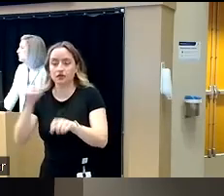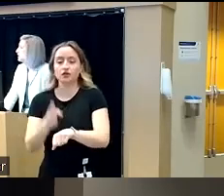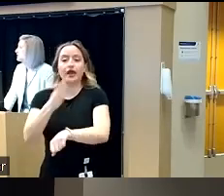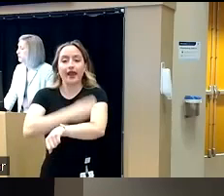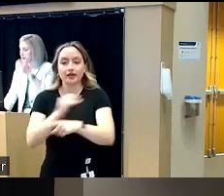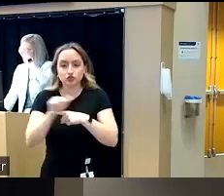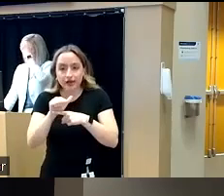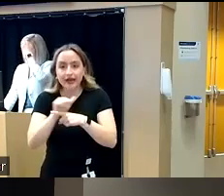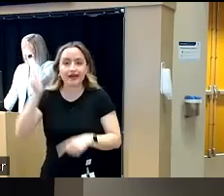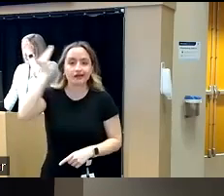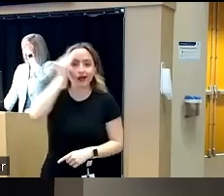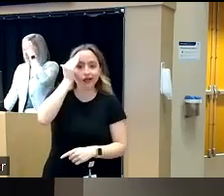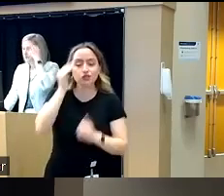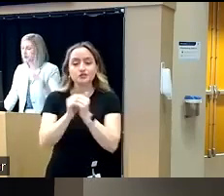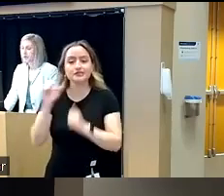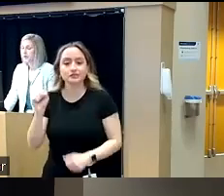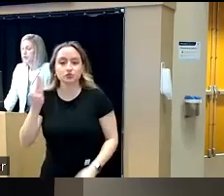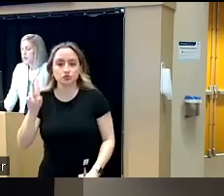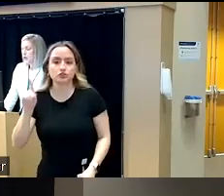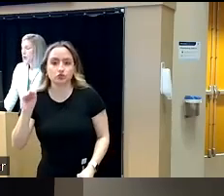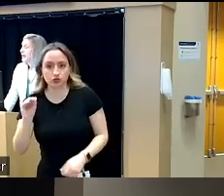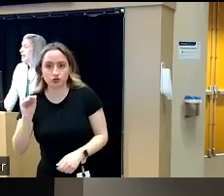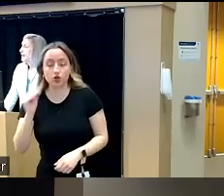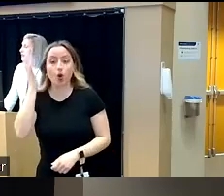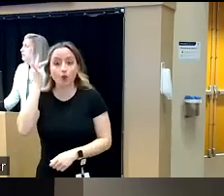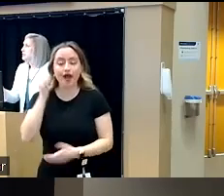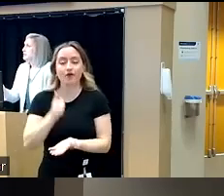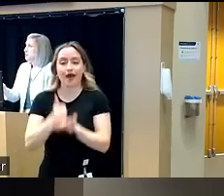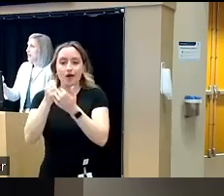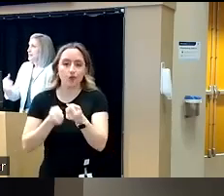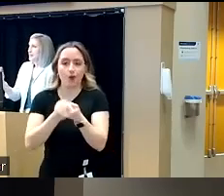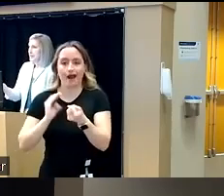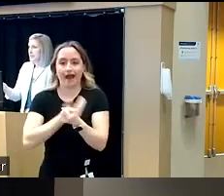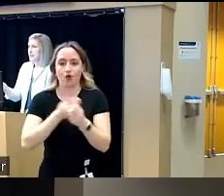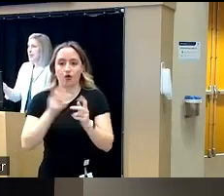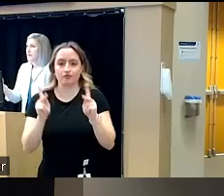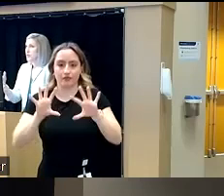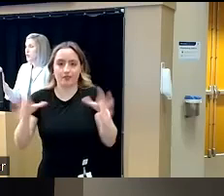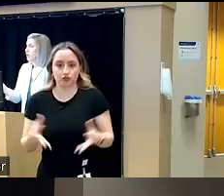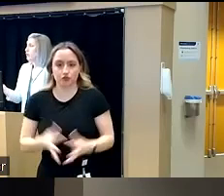disorders to better serve our population and for someone that has a case act they have to